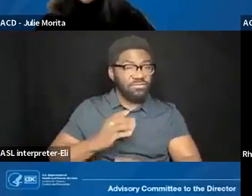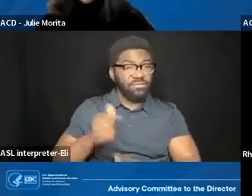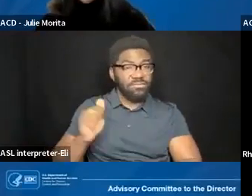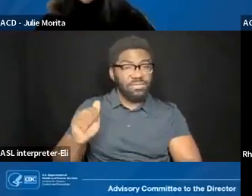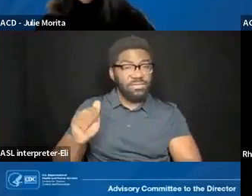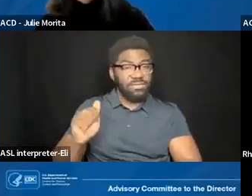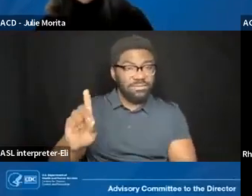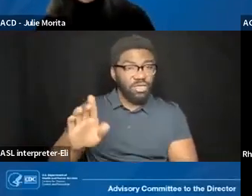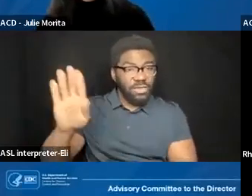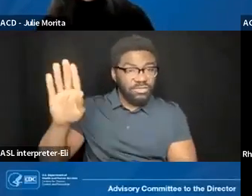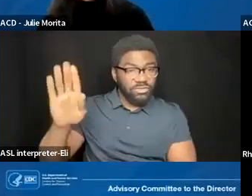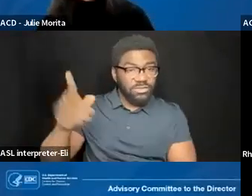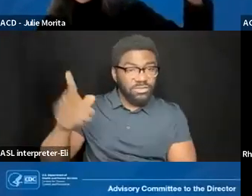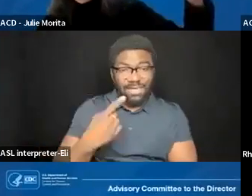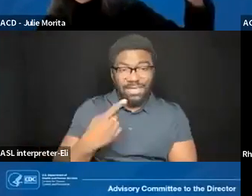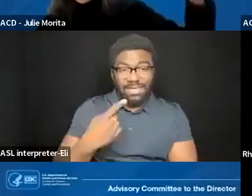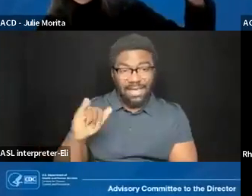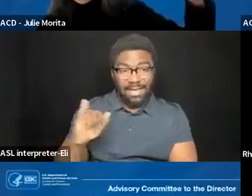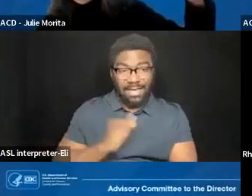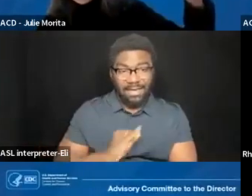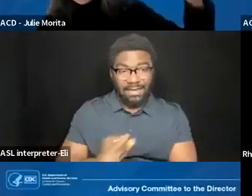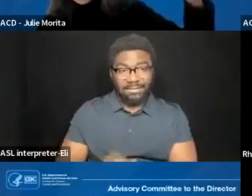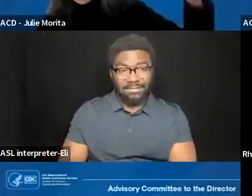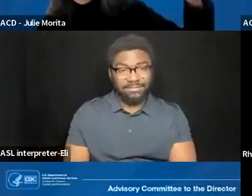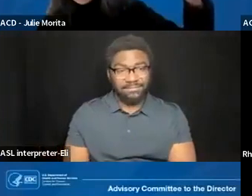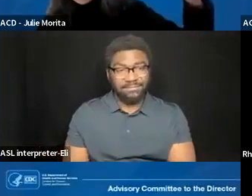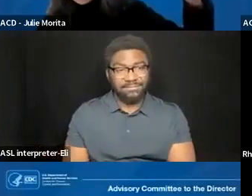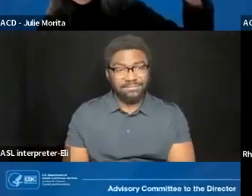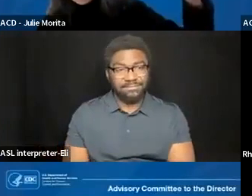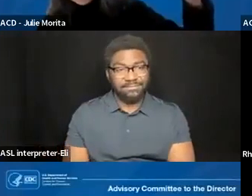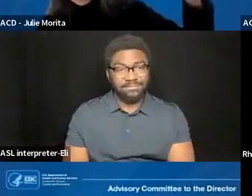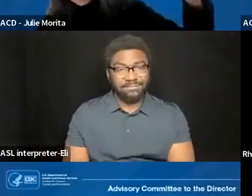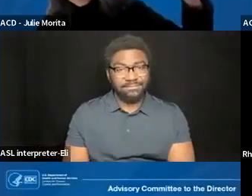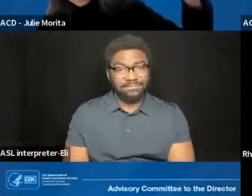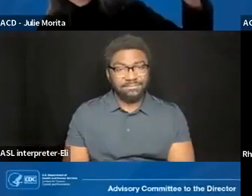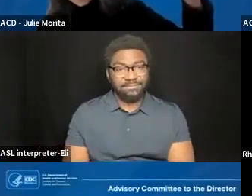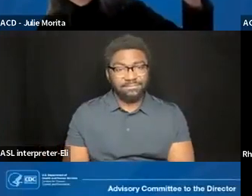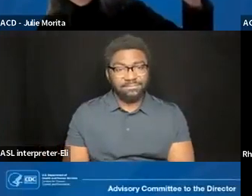Aye. Are there any opposed?